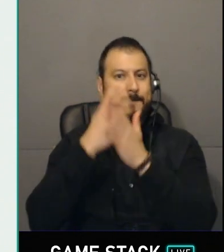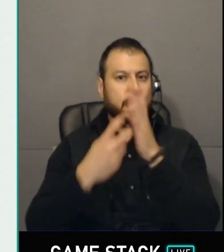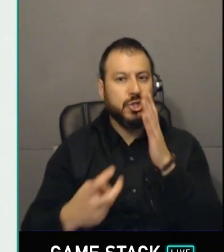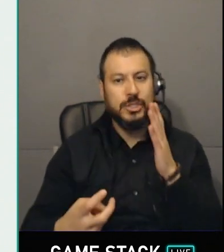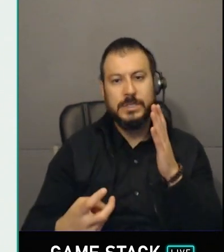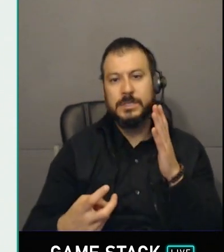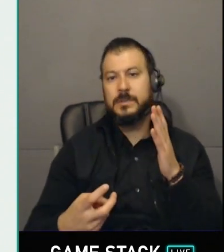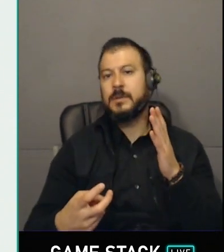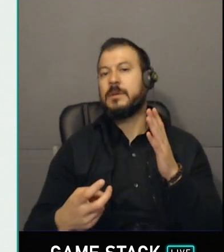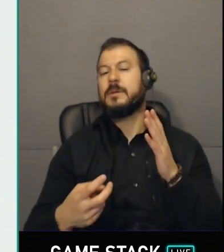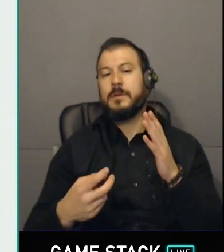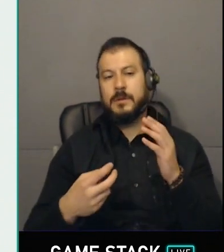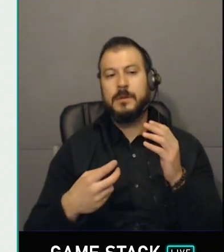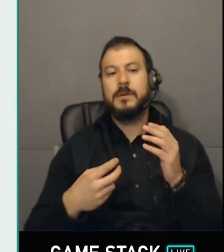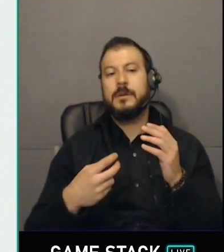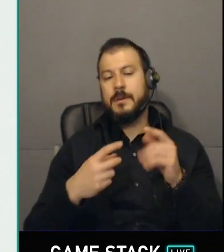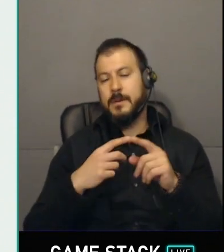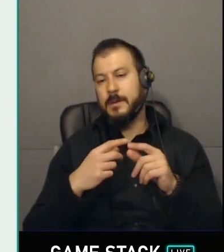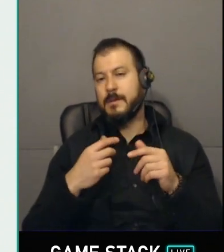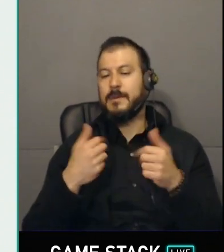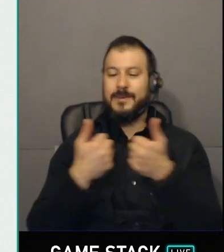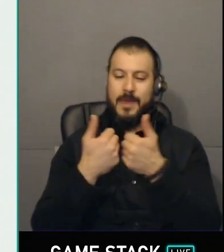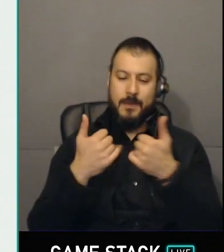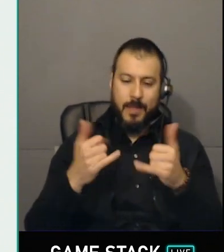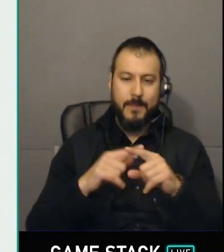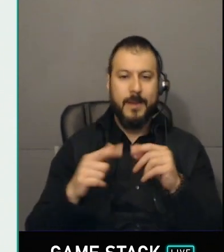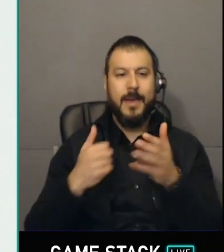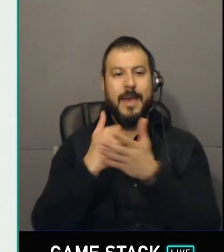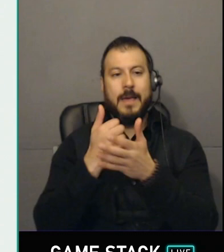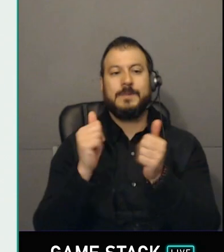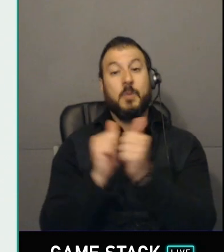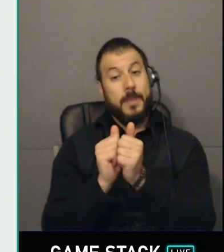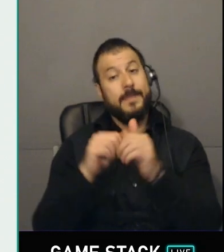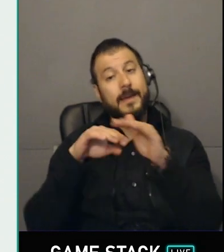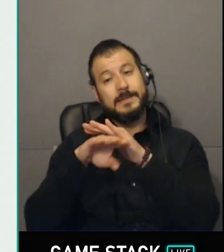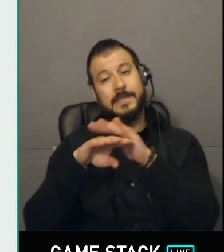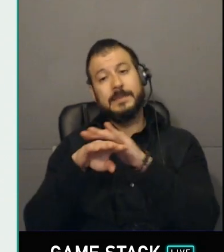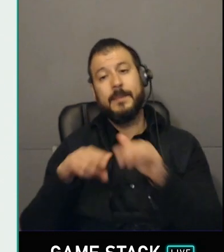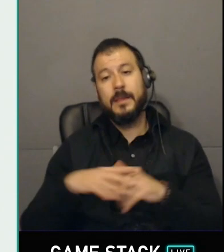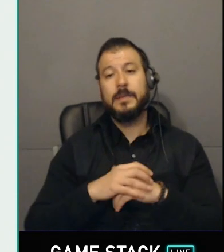but most importantly, it helps with accessibility.